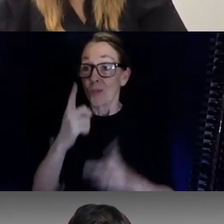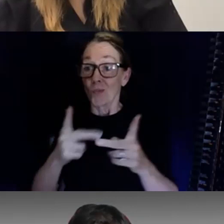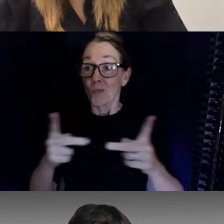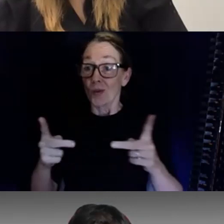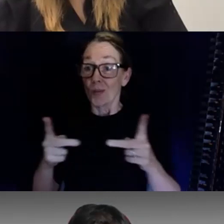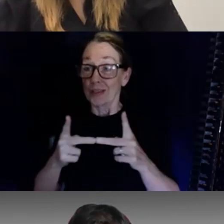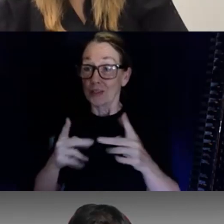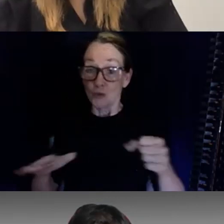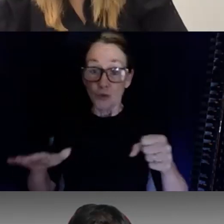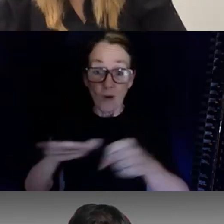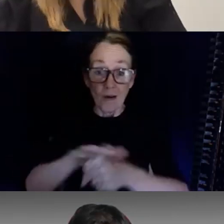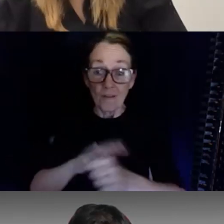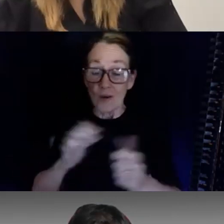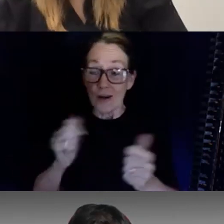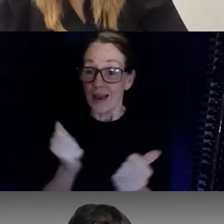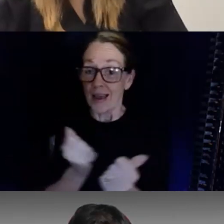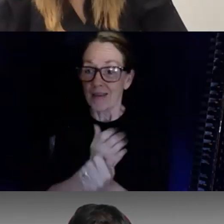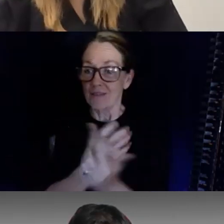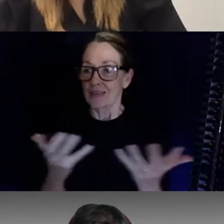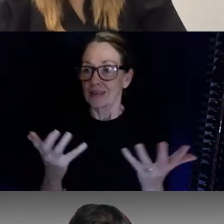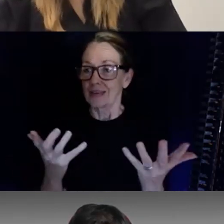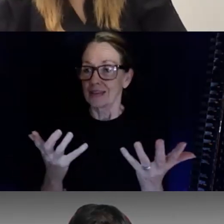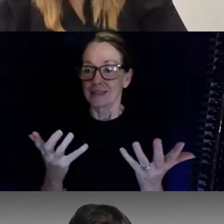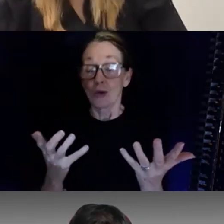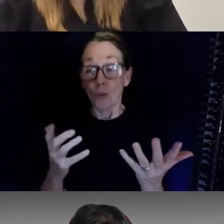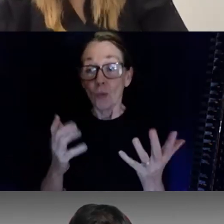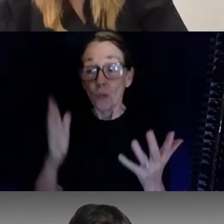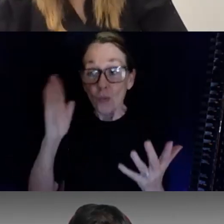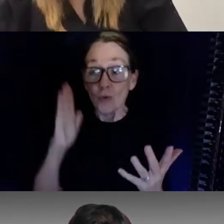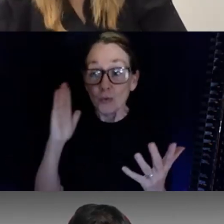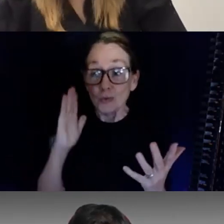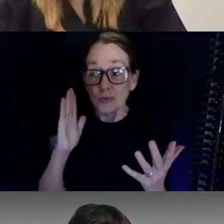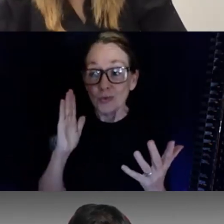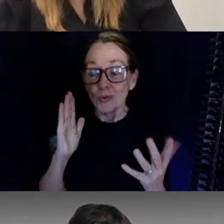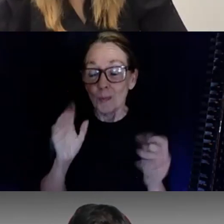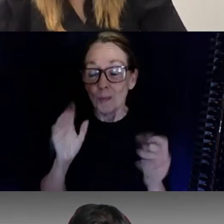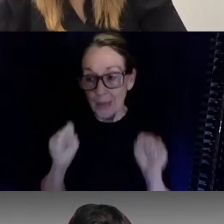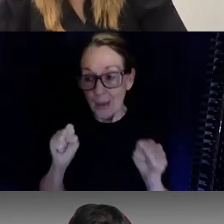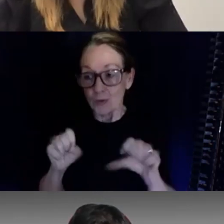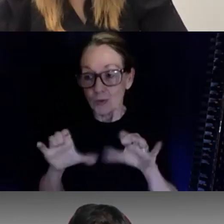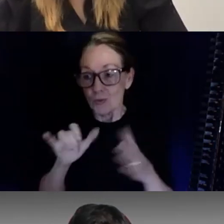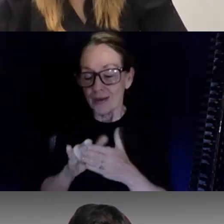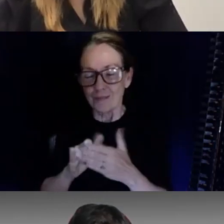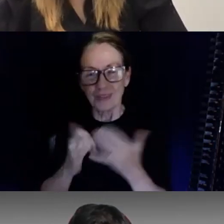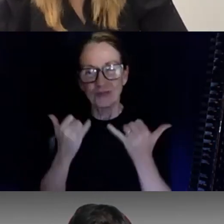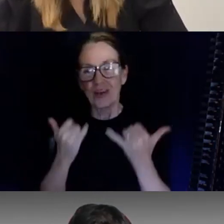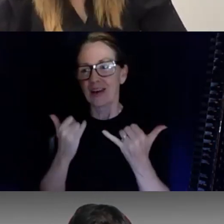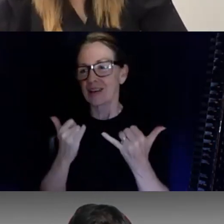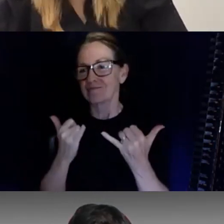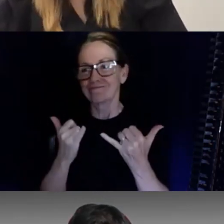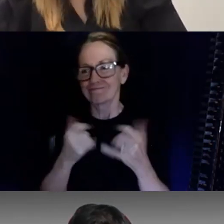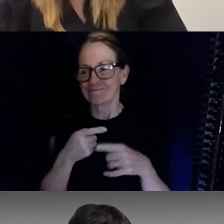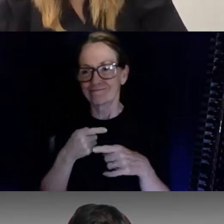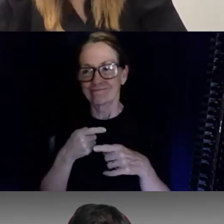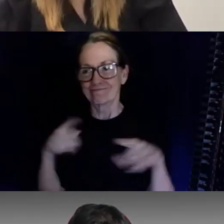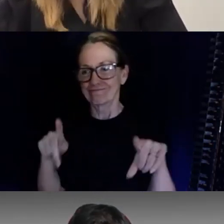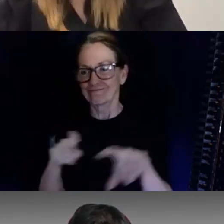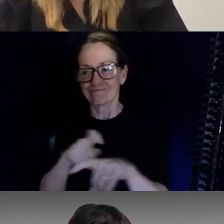I WOULD DEFINITELY ADVOCATE AND SEND IT TO DIFFERENT DEPARTMENTS TO GET THAT DONE.